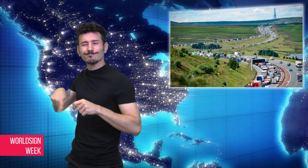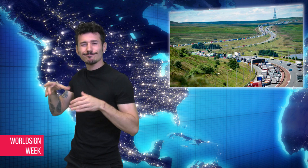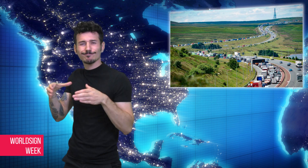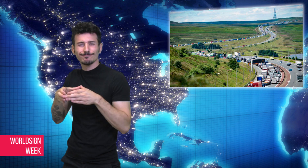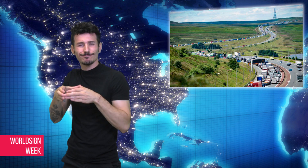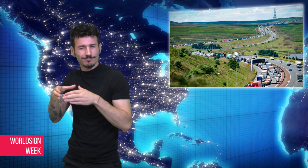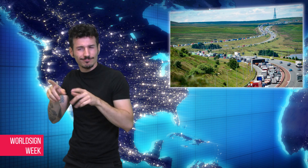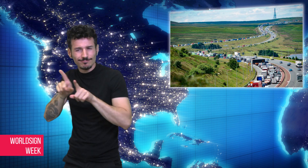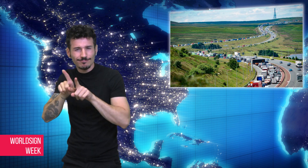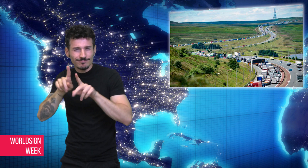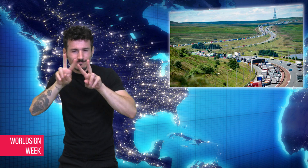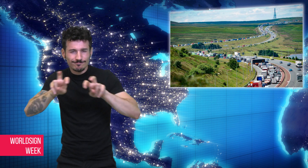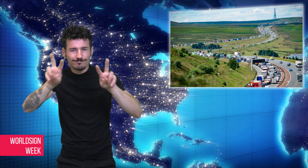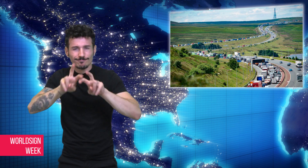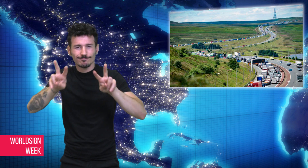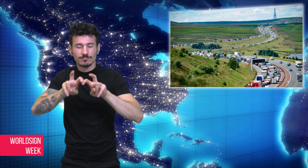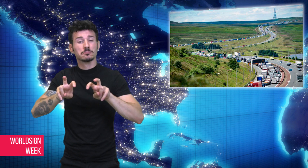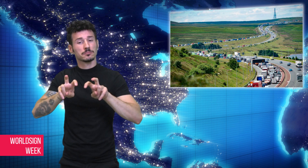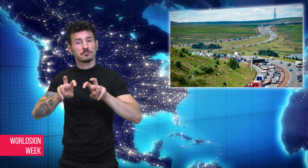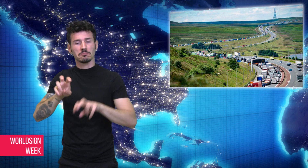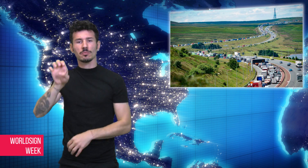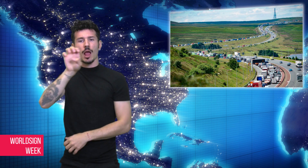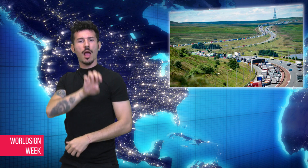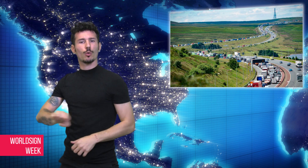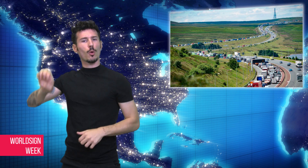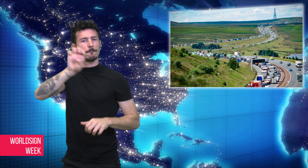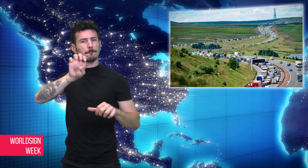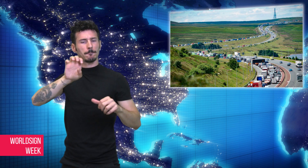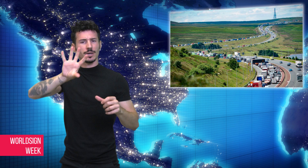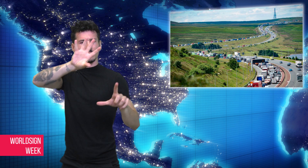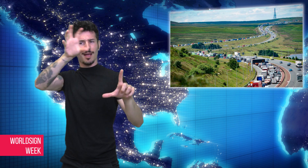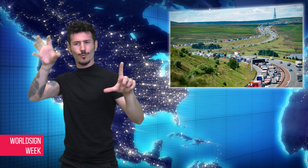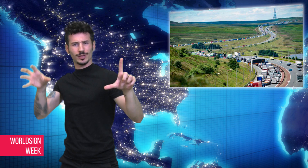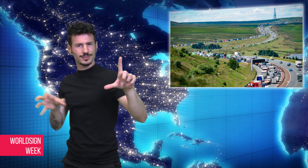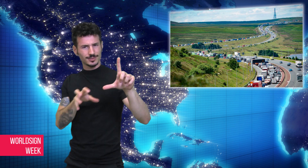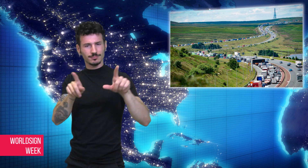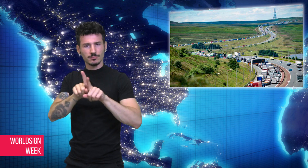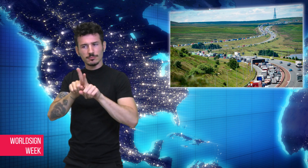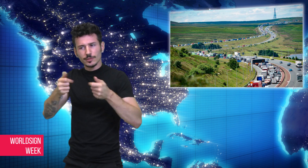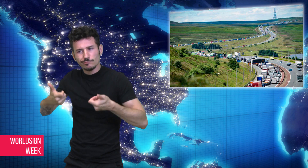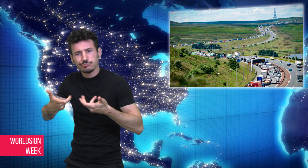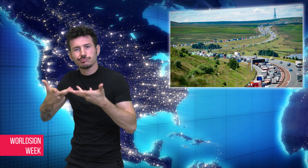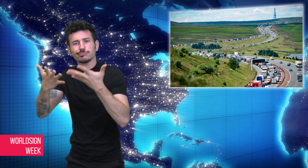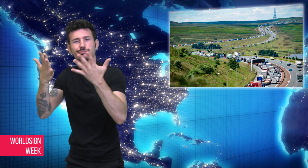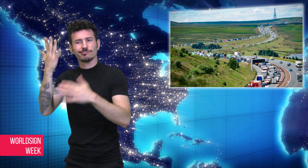According to recent studies on forest, the UK is one